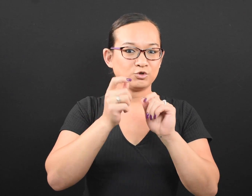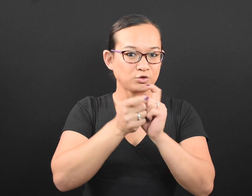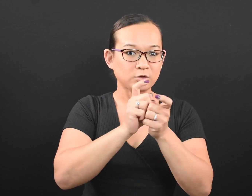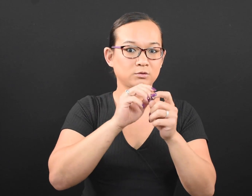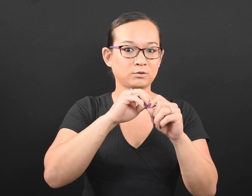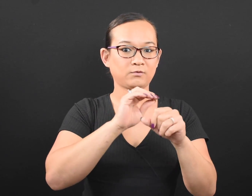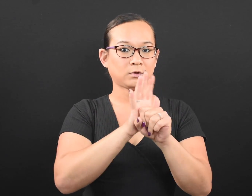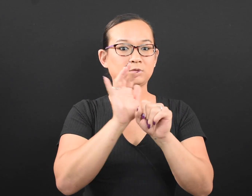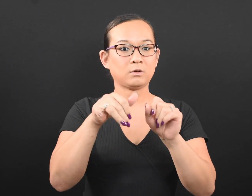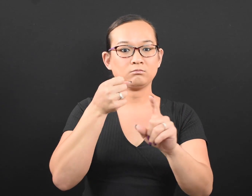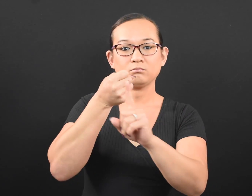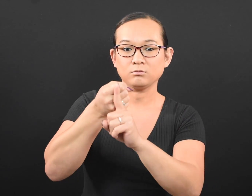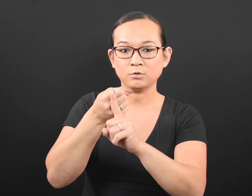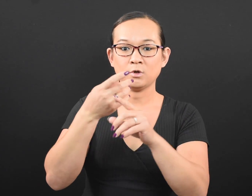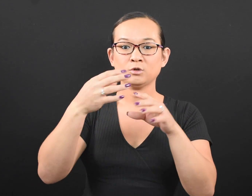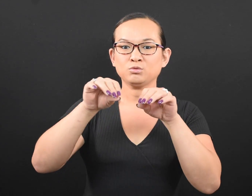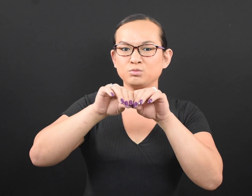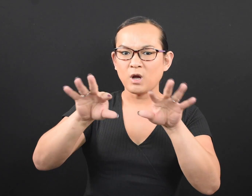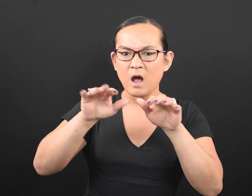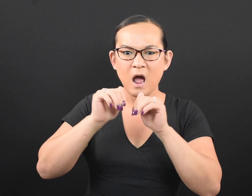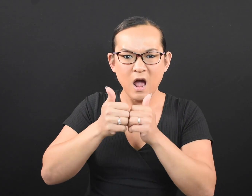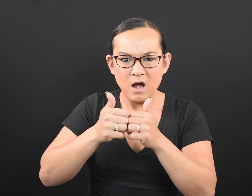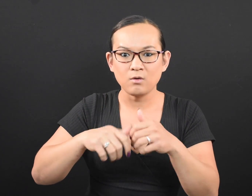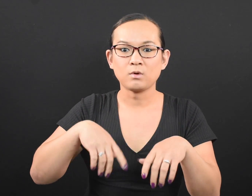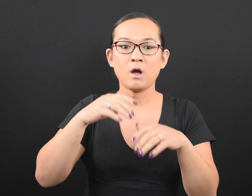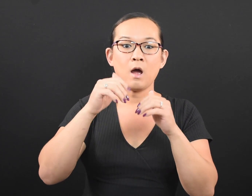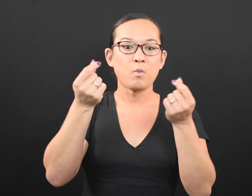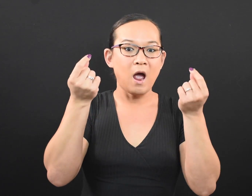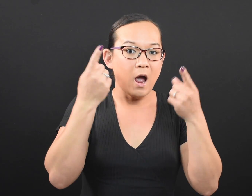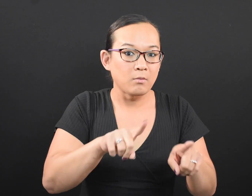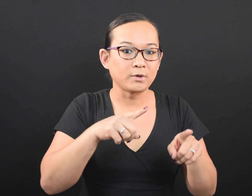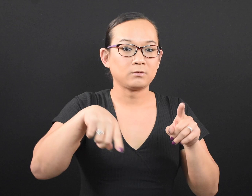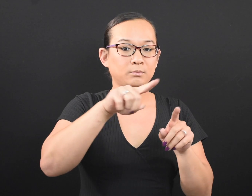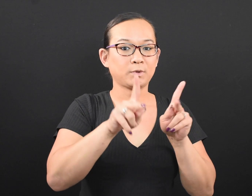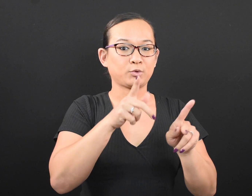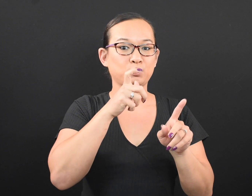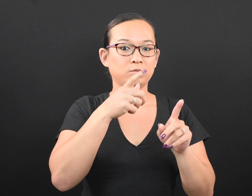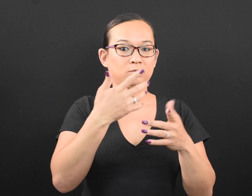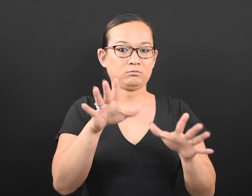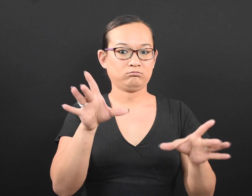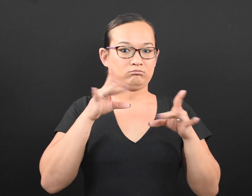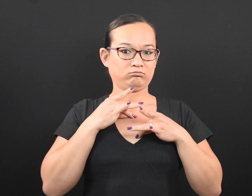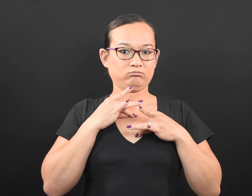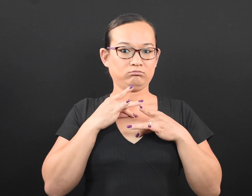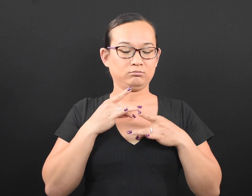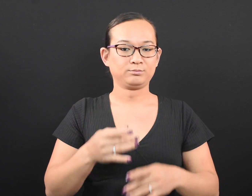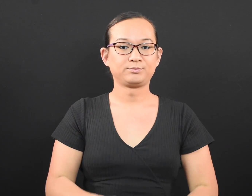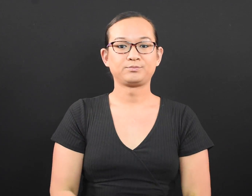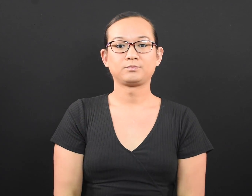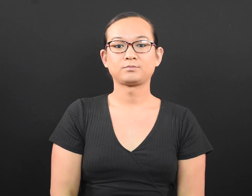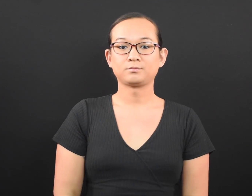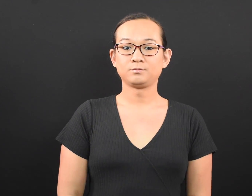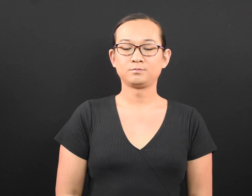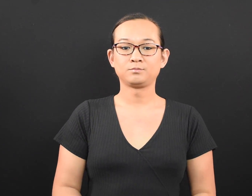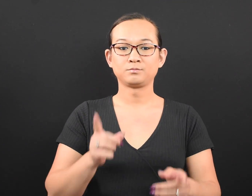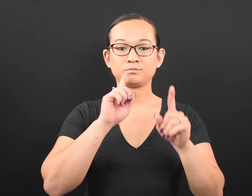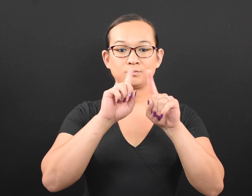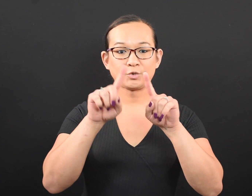the virus might affect how it spreads and what happens to people who are infected with it.